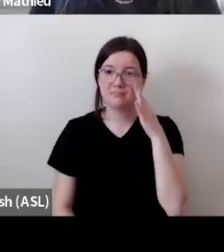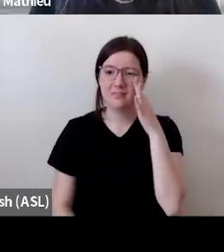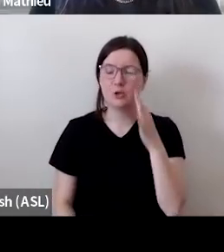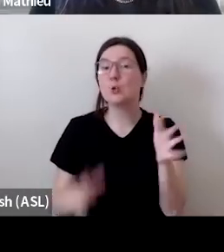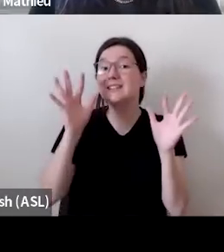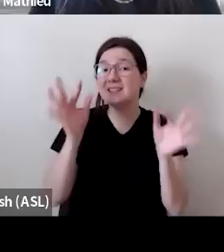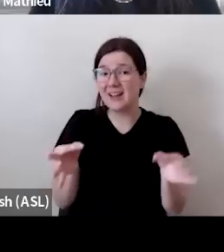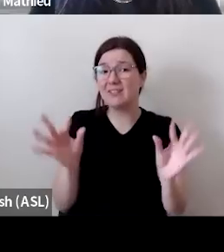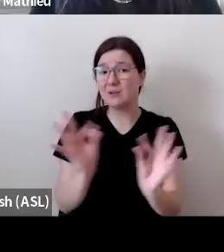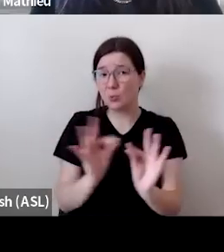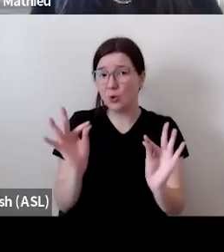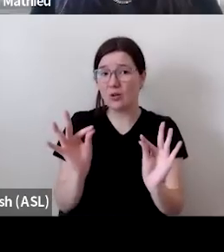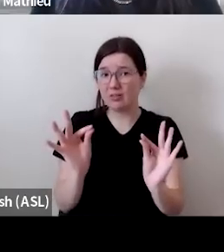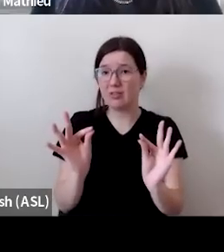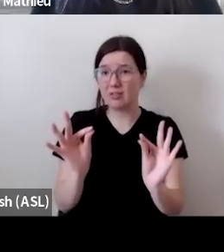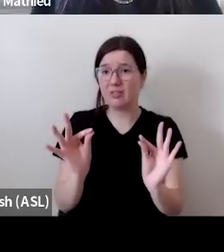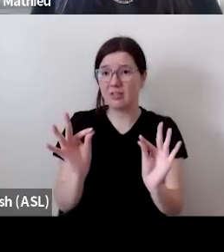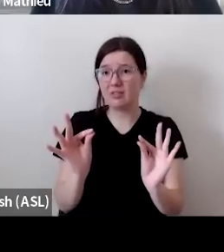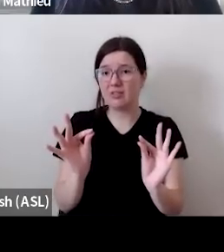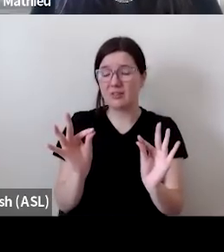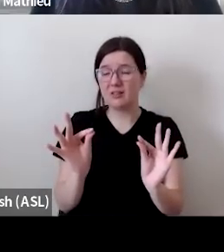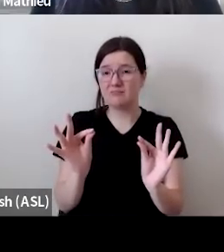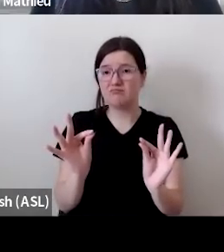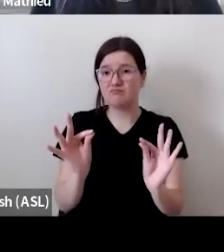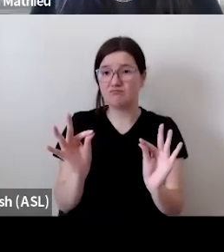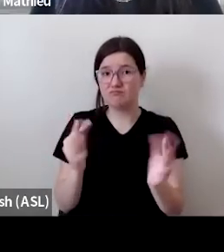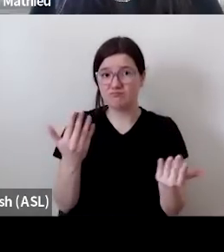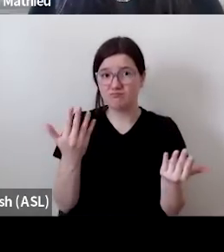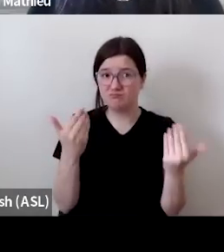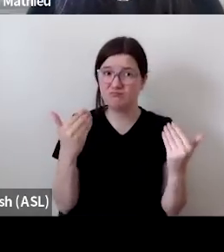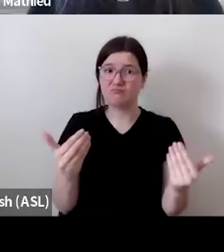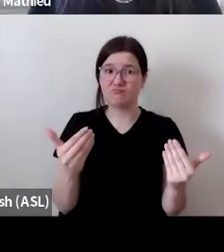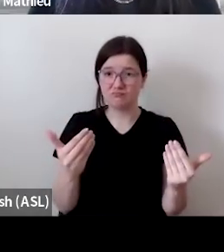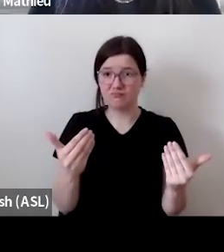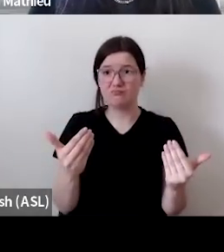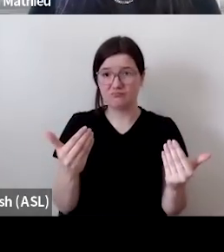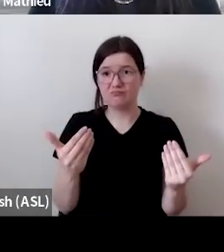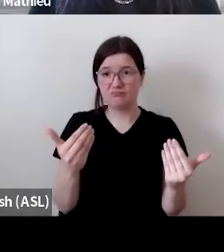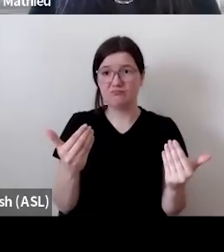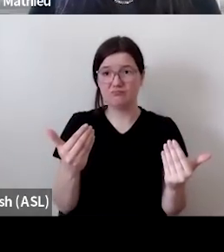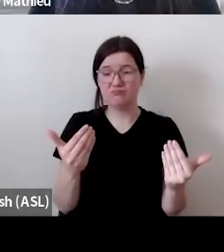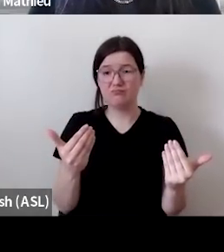'cause it can like astray was saying like length than the eviction process and just give you more time.